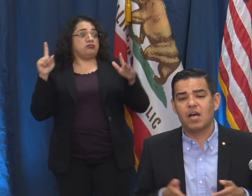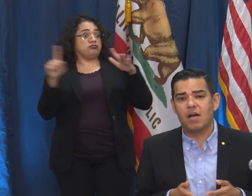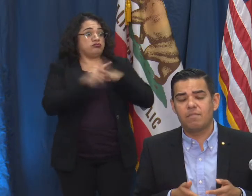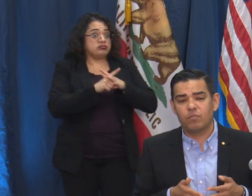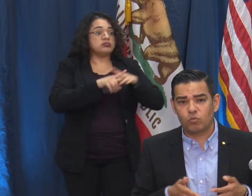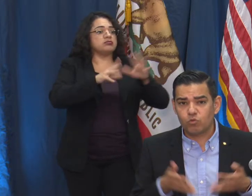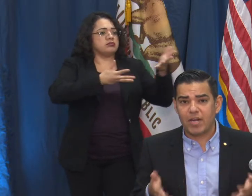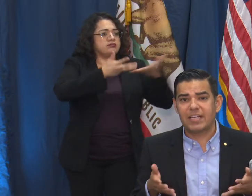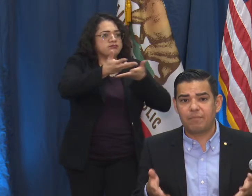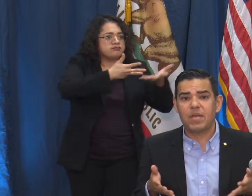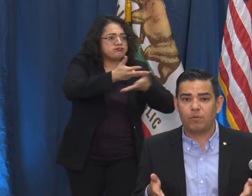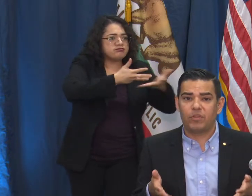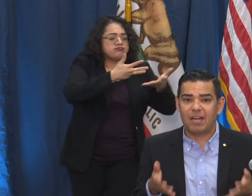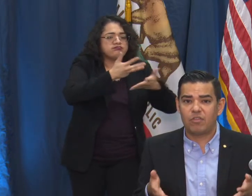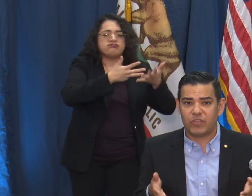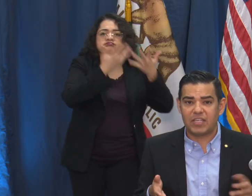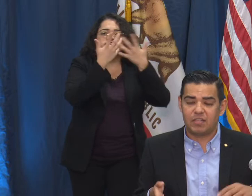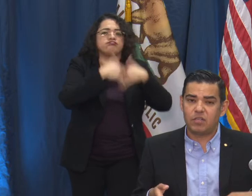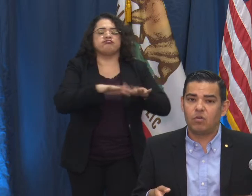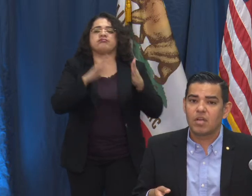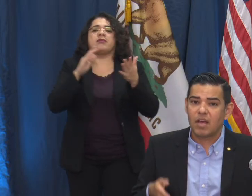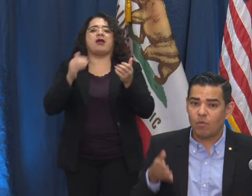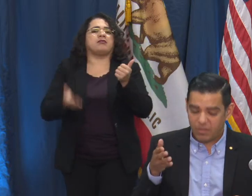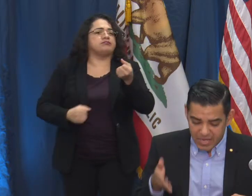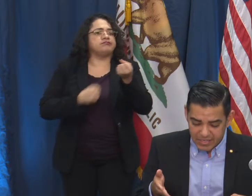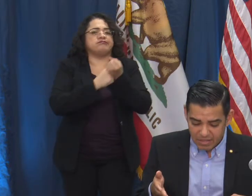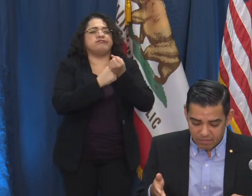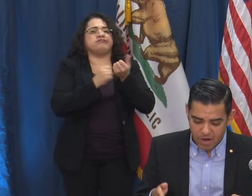trying to get people the care that they need. So I want to thank again the Fire